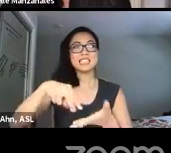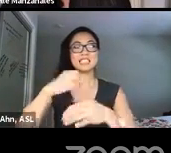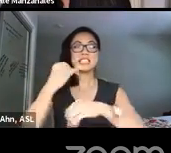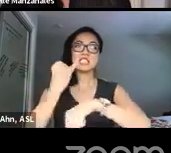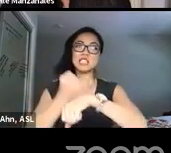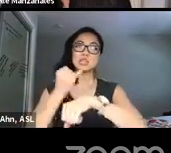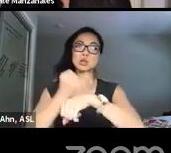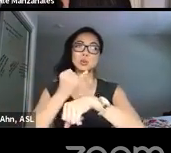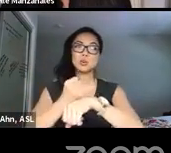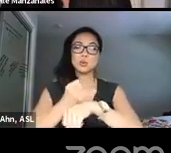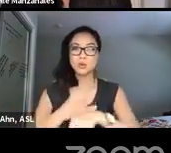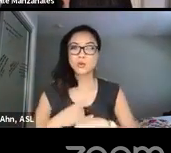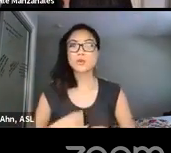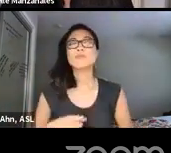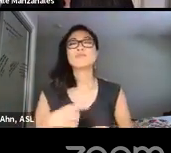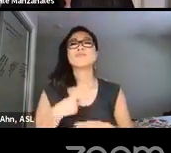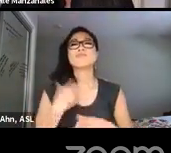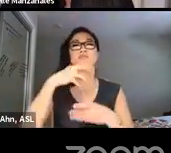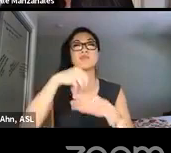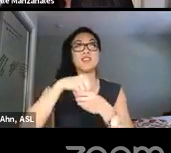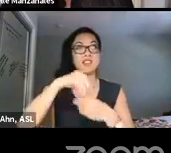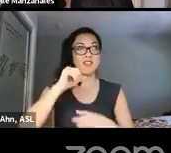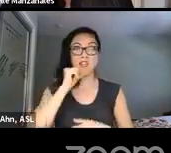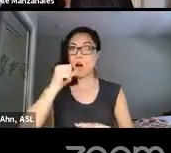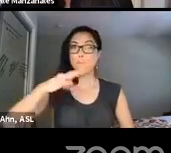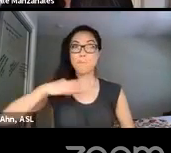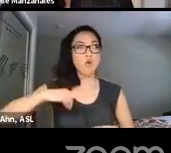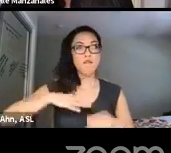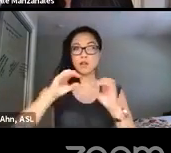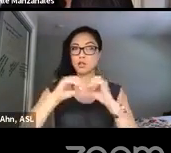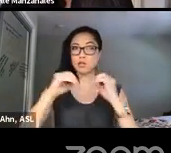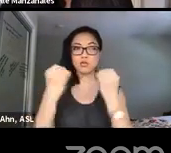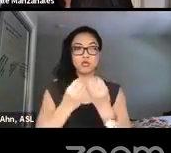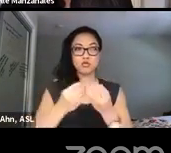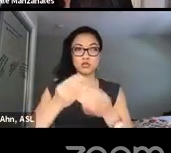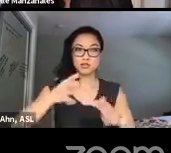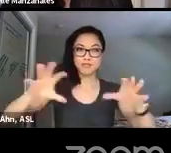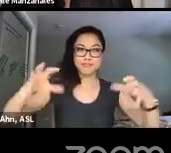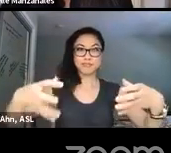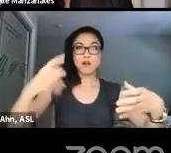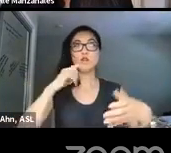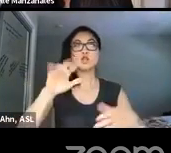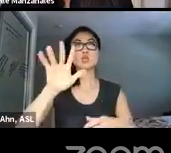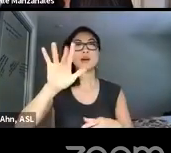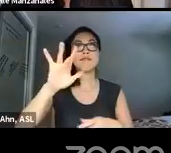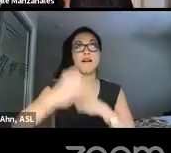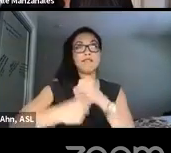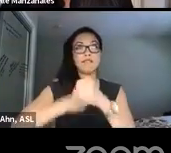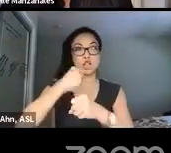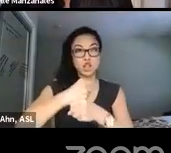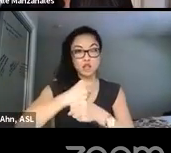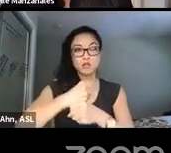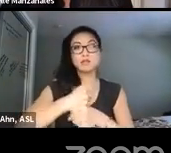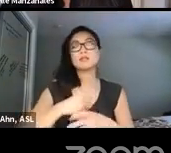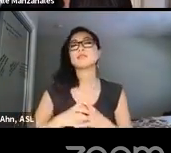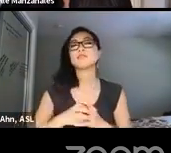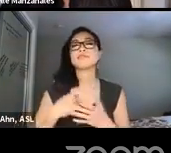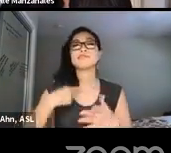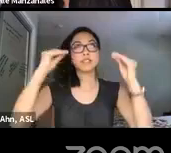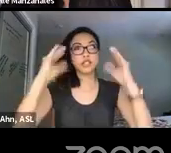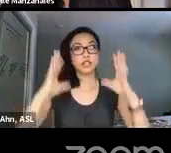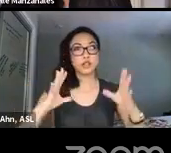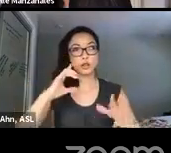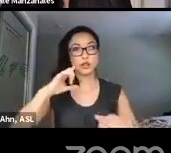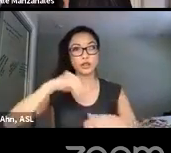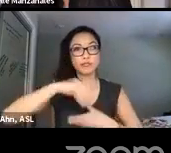I can't see a thing. I'm wearing a black-and-white striped dress and I'm very